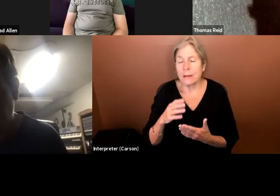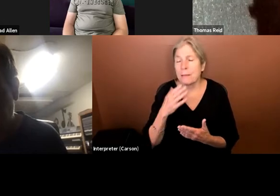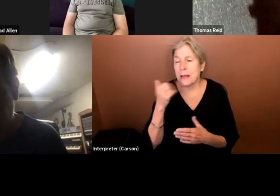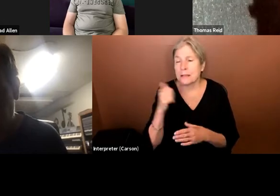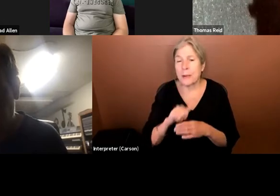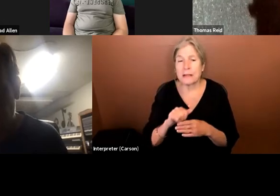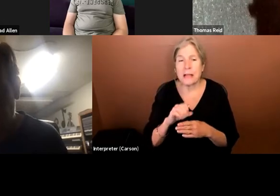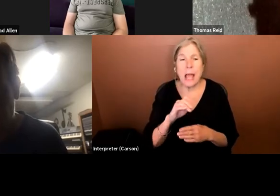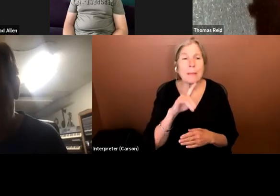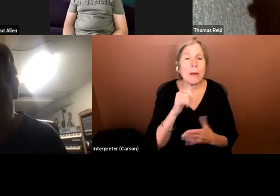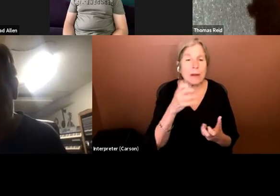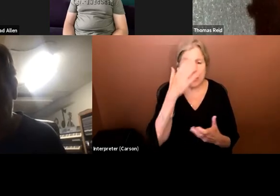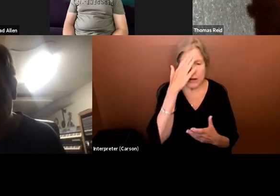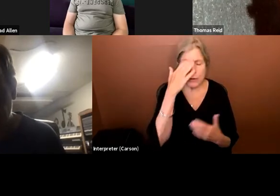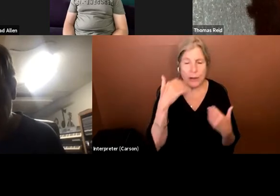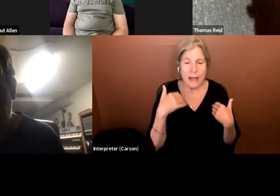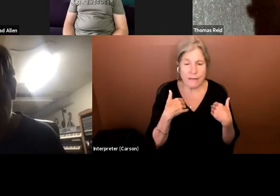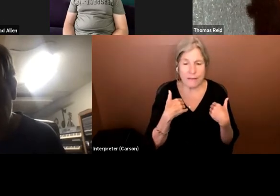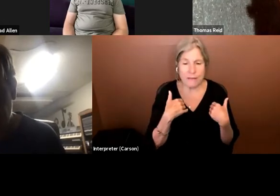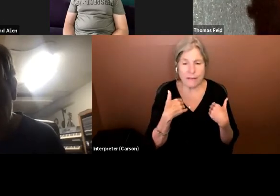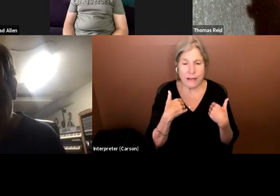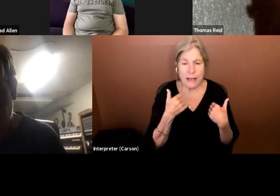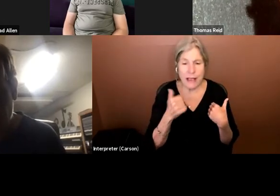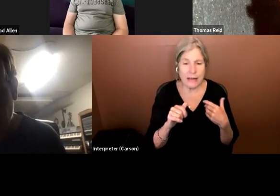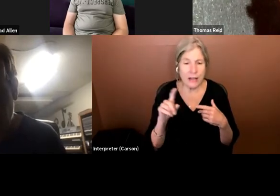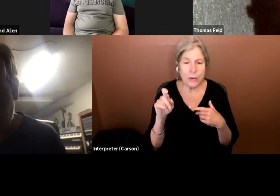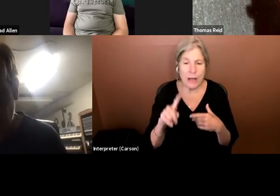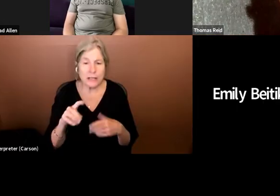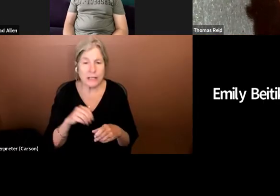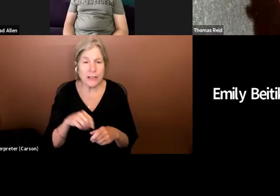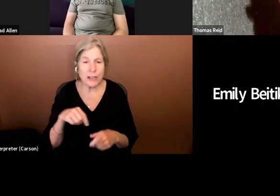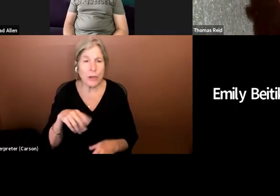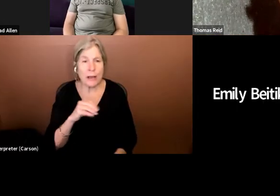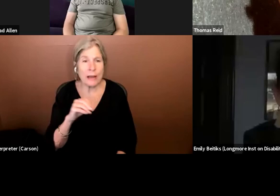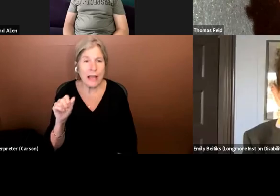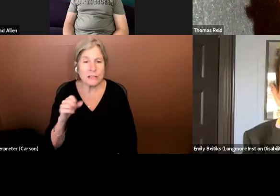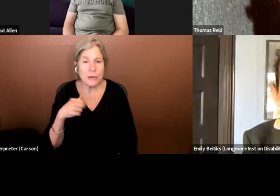I want to know do we have any questions in the Q &A just so I can keep track of that? Emily Beitiks: